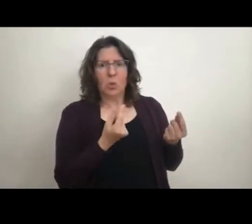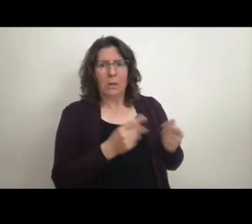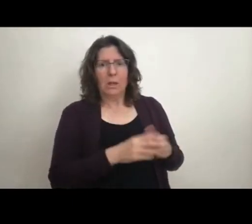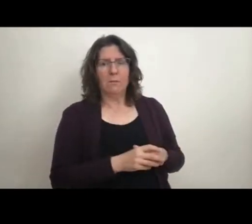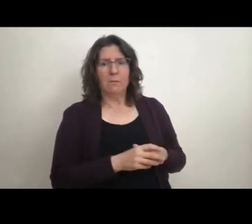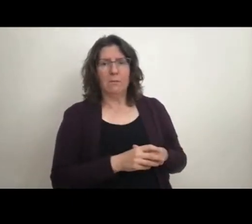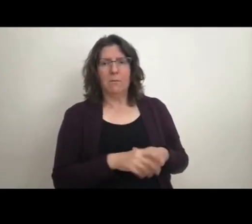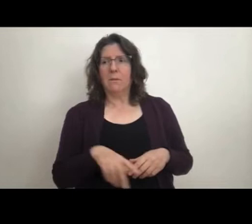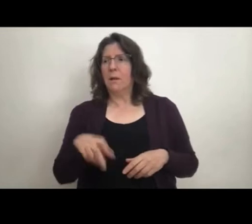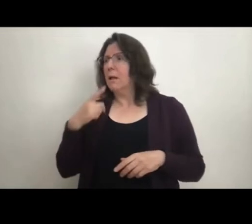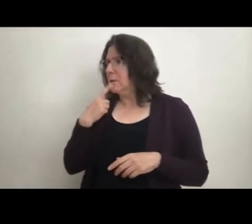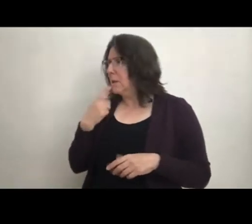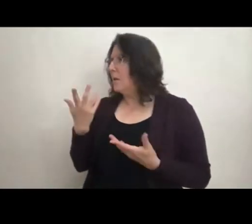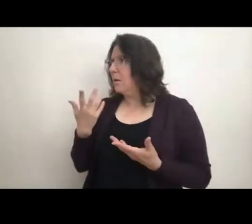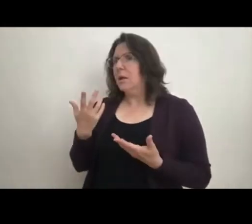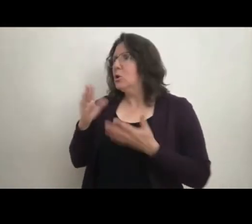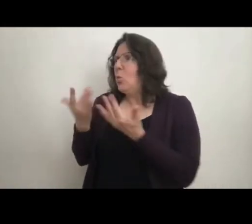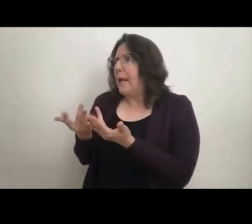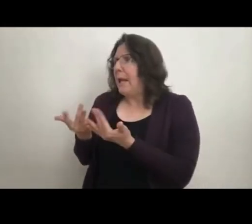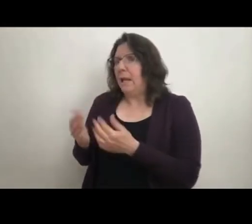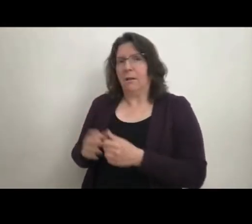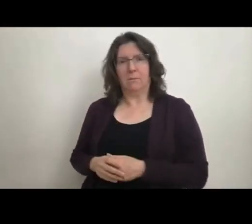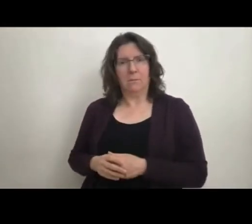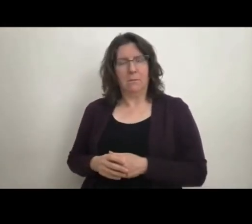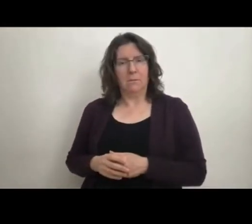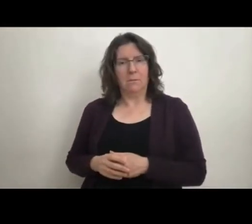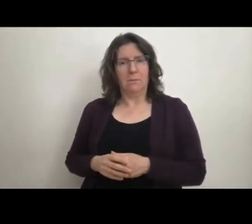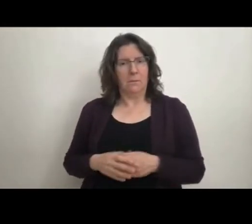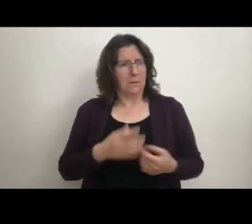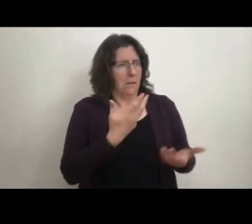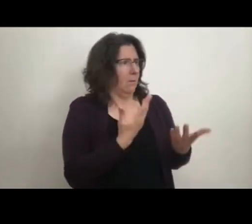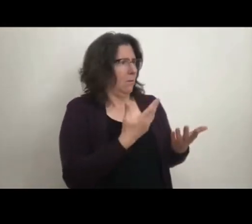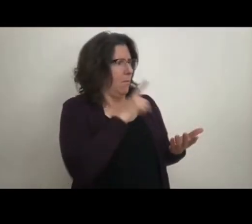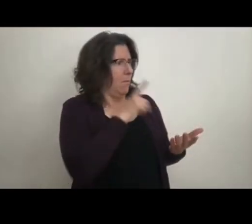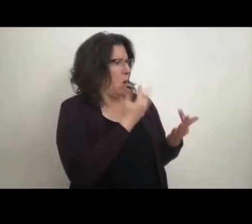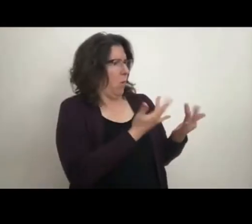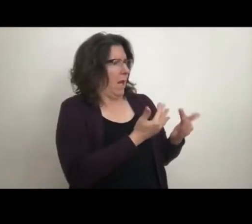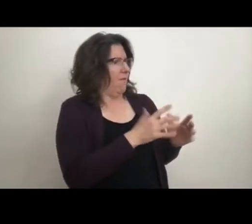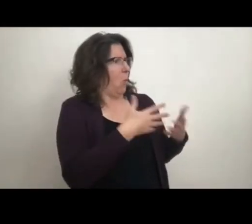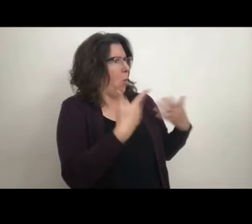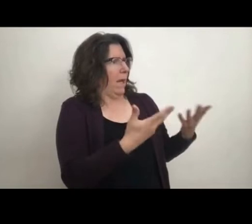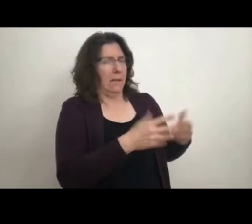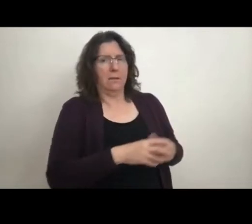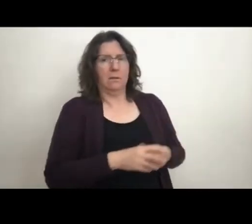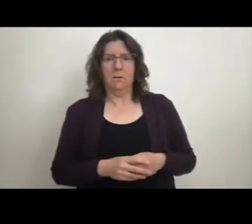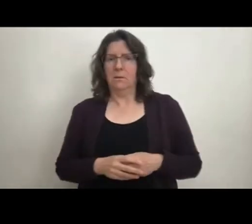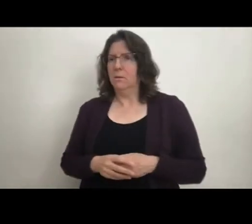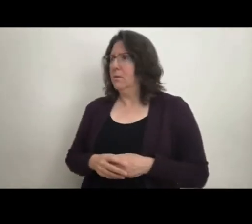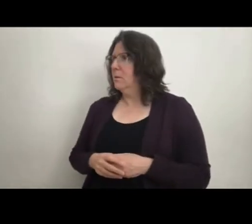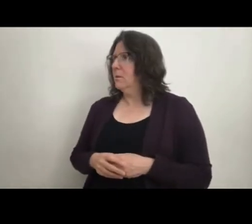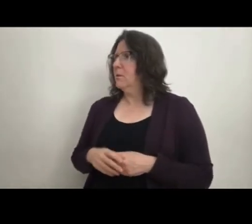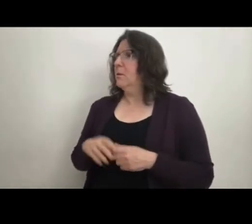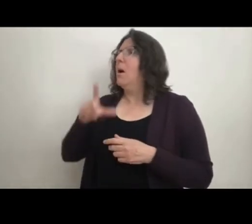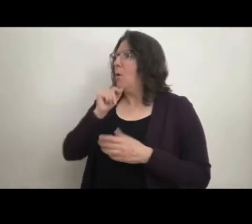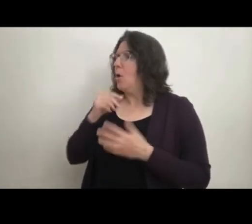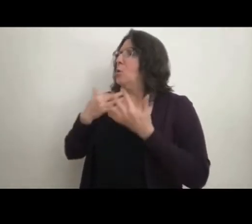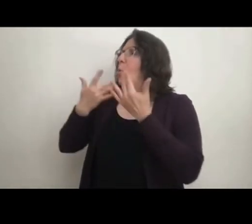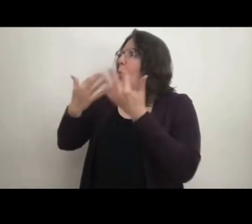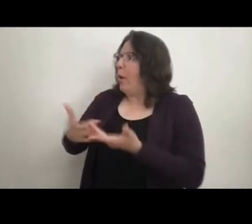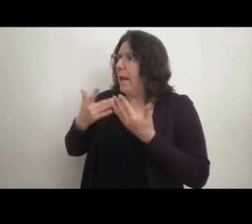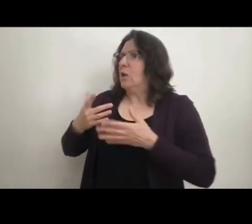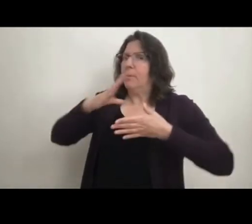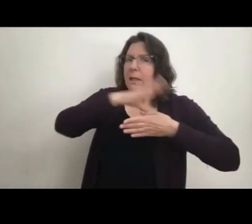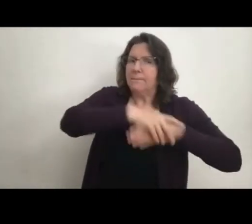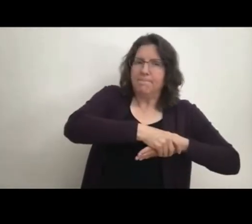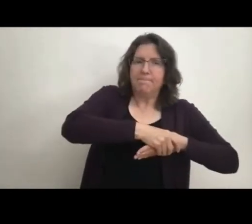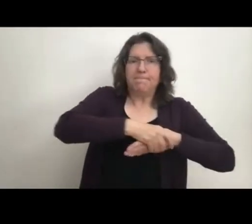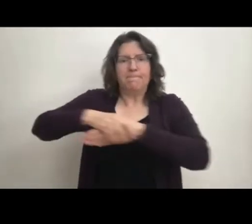"What is the bird doing?" They replied, "Waiting." I asked, "Waiting for what?"